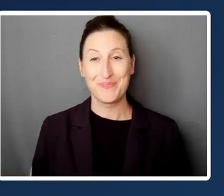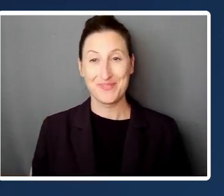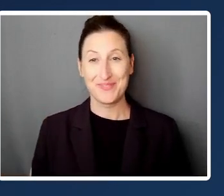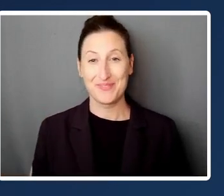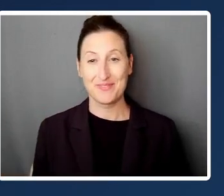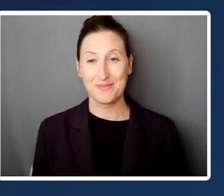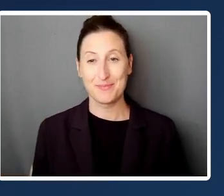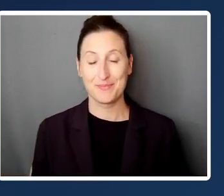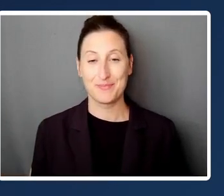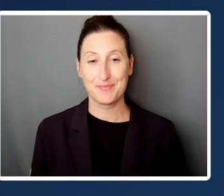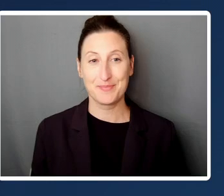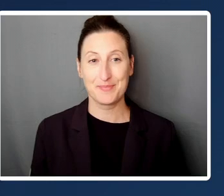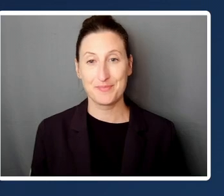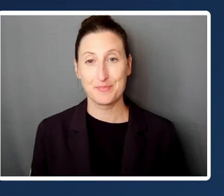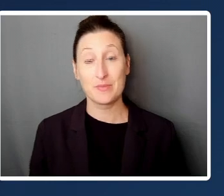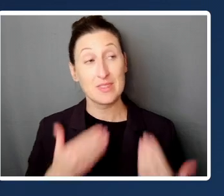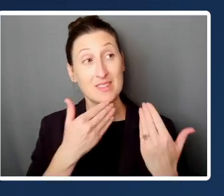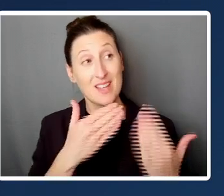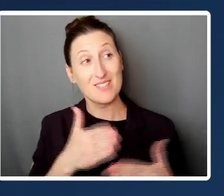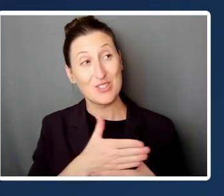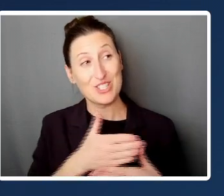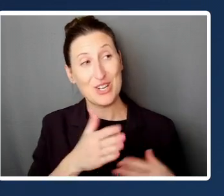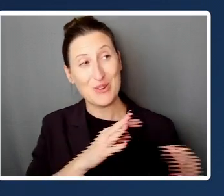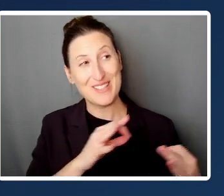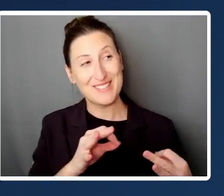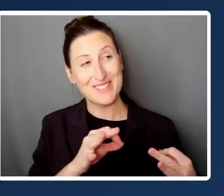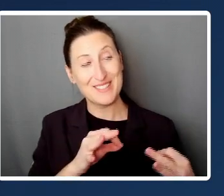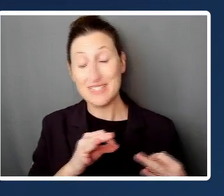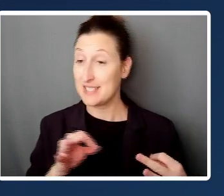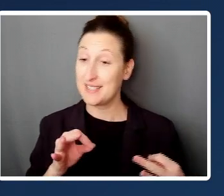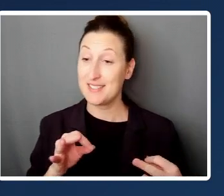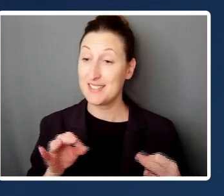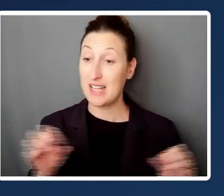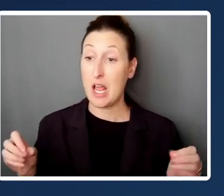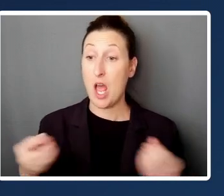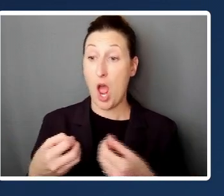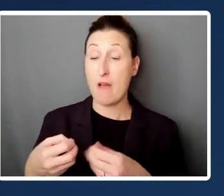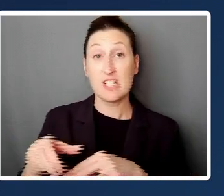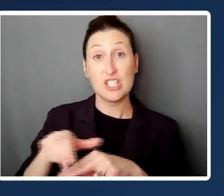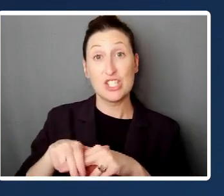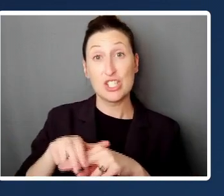And it looks like in the chat, office chair is the most kind of one that's rising to the top. So,